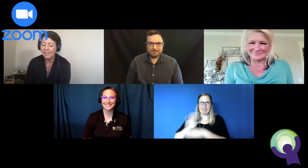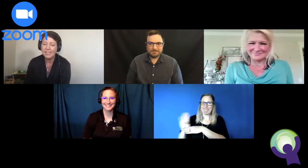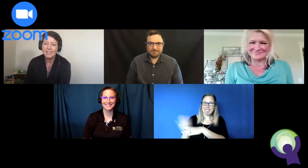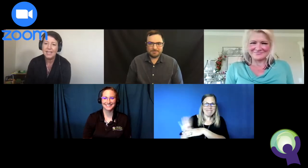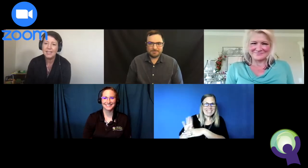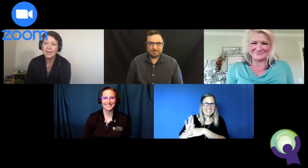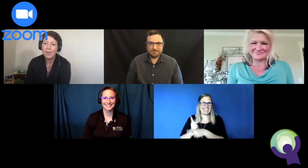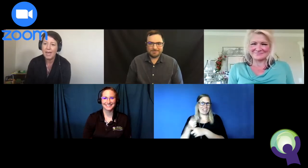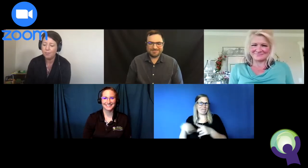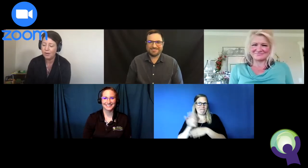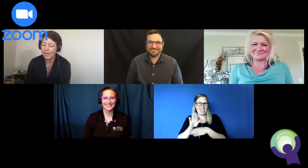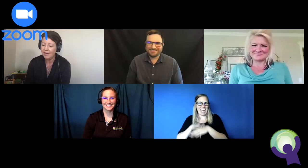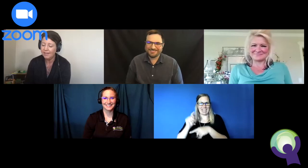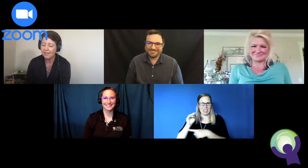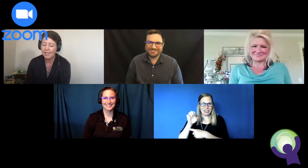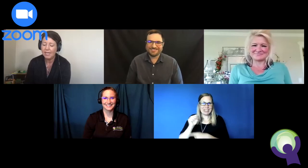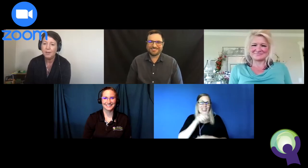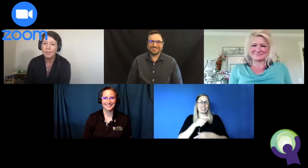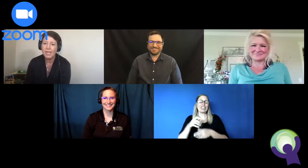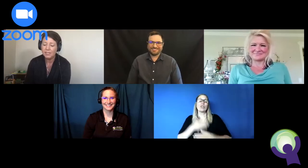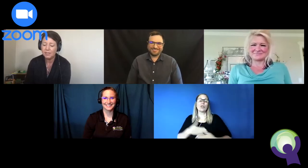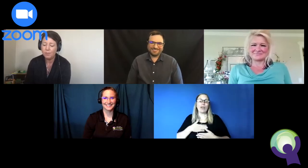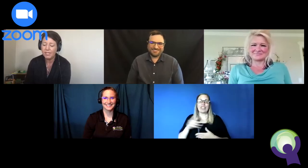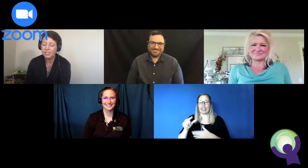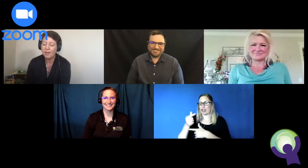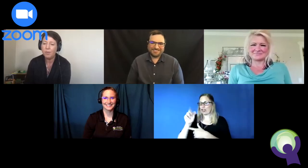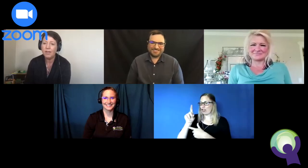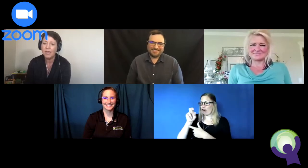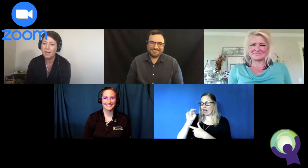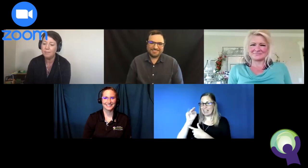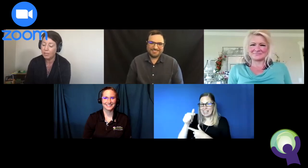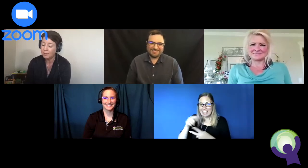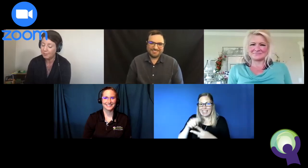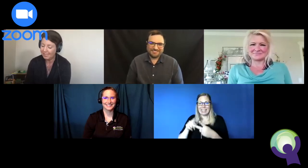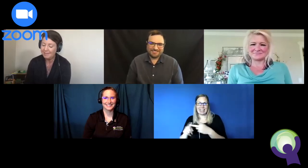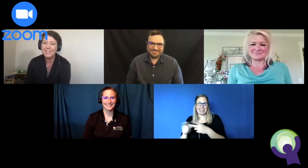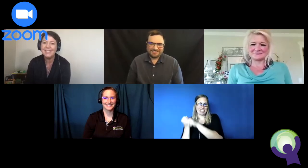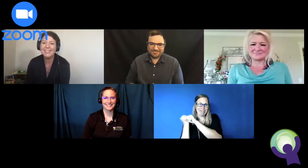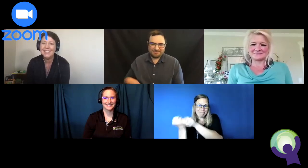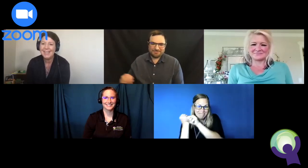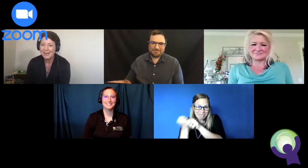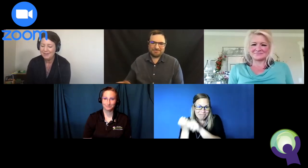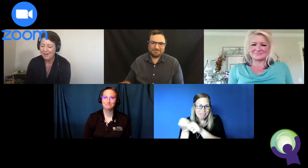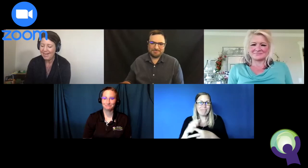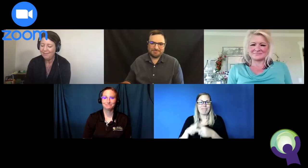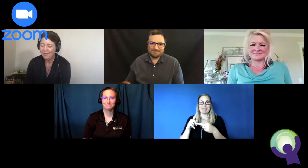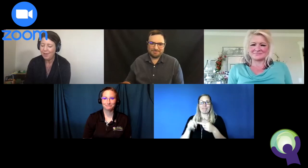stand up paddle boarding, playing slow pitch softball on multiple teams, running a football